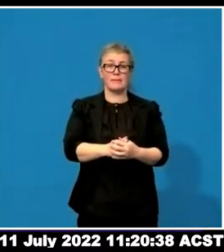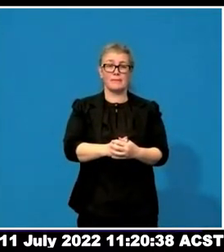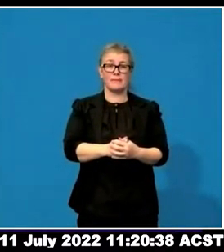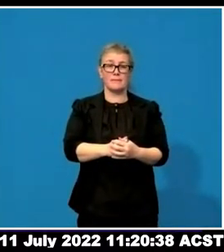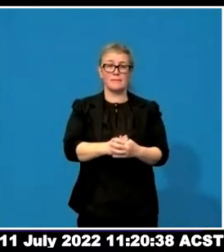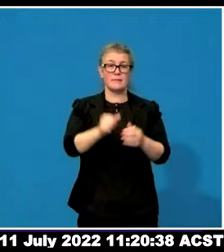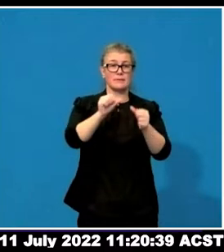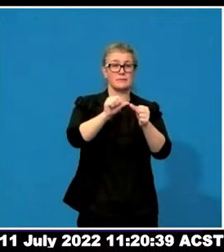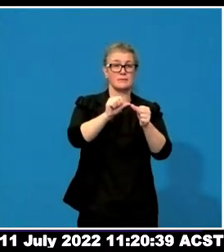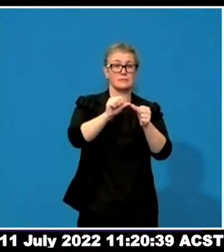from Perth, respectively.